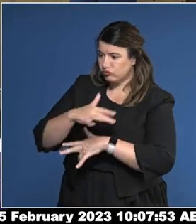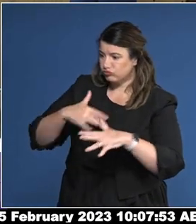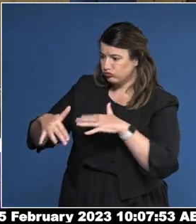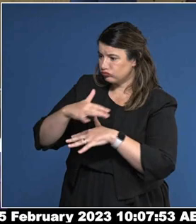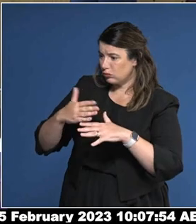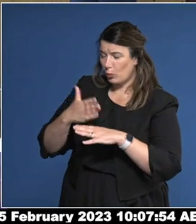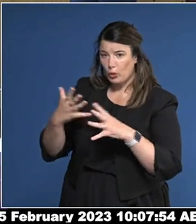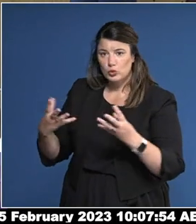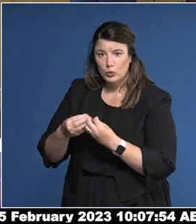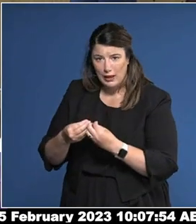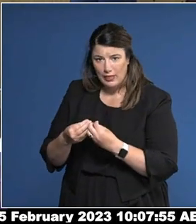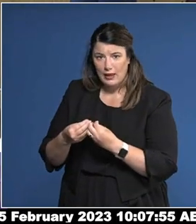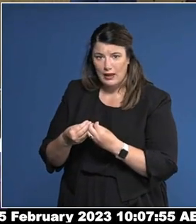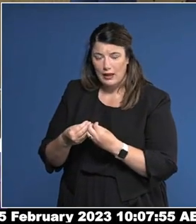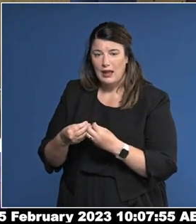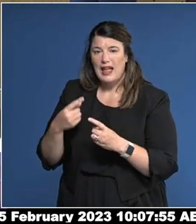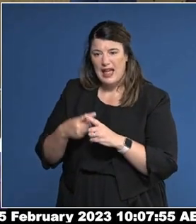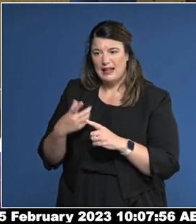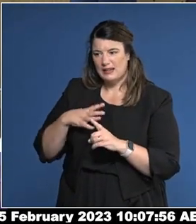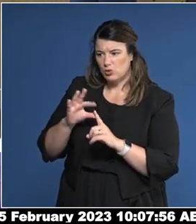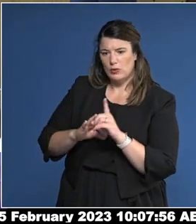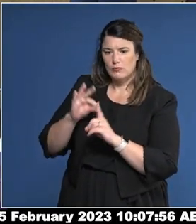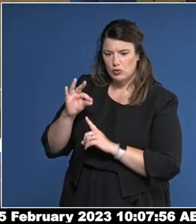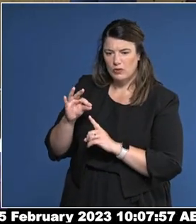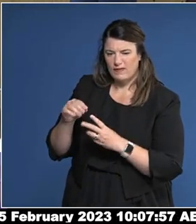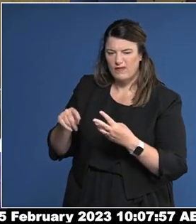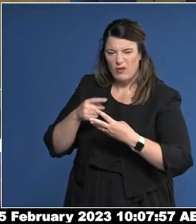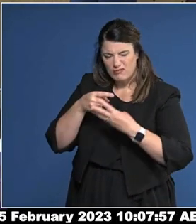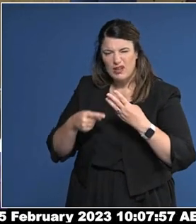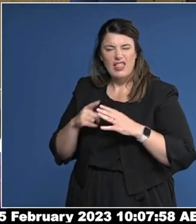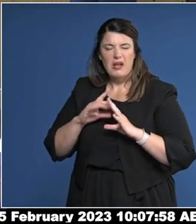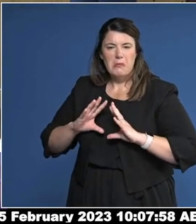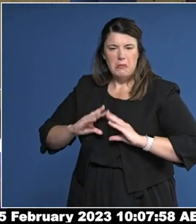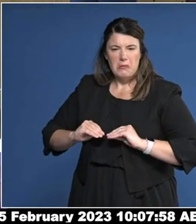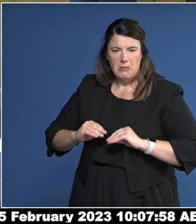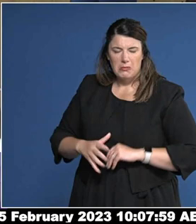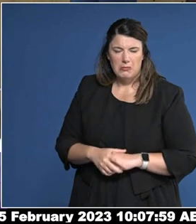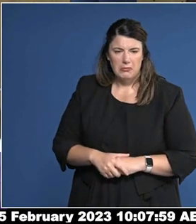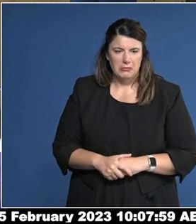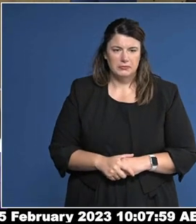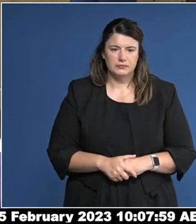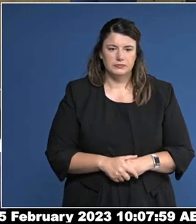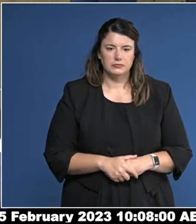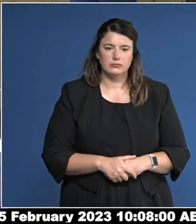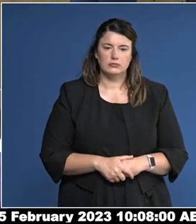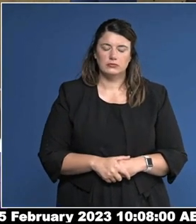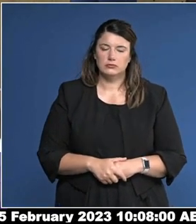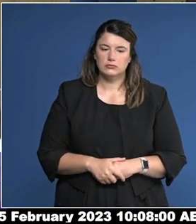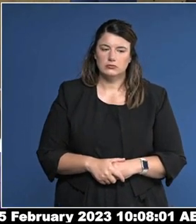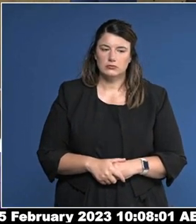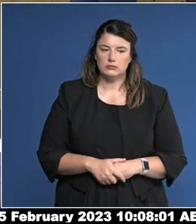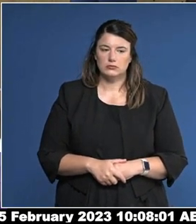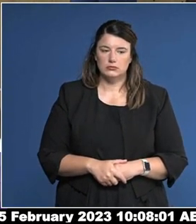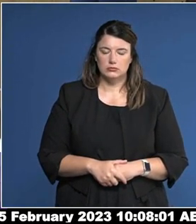I will stop there. Taking all these things together, it rather suggests an organisation